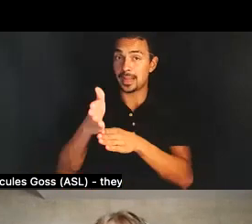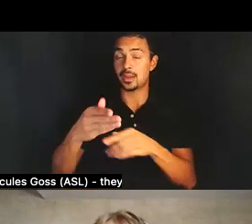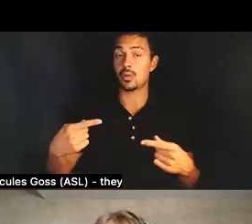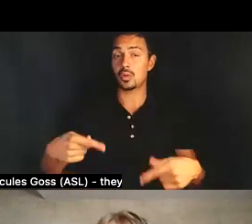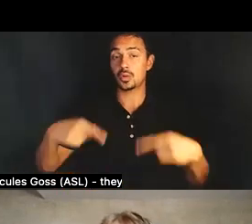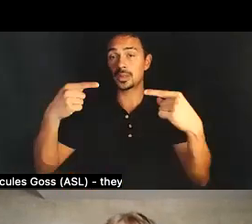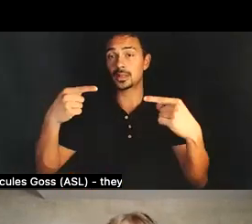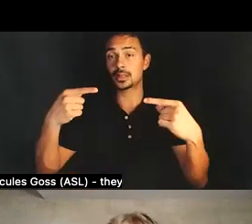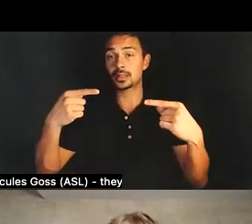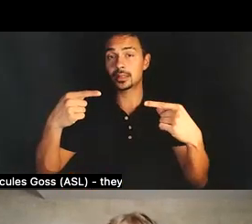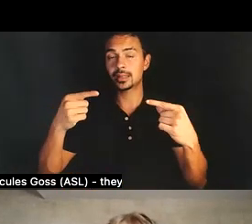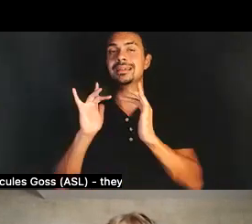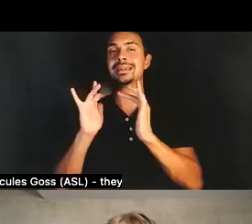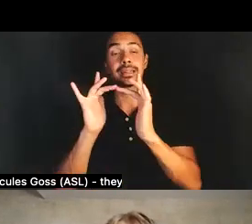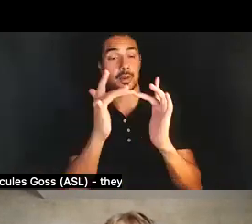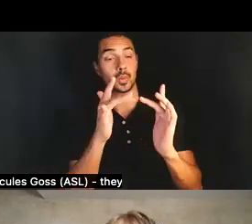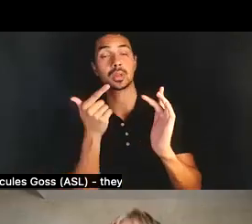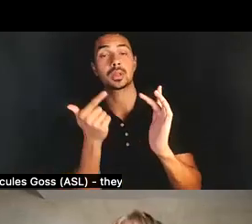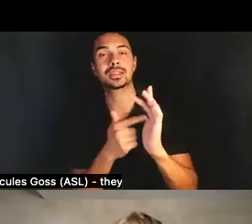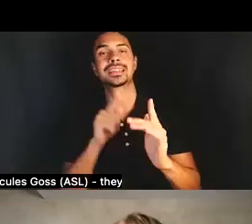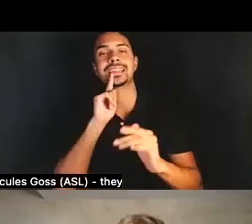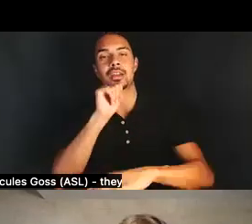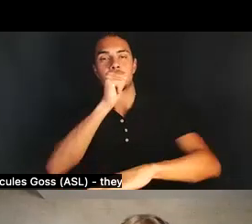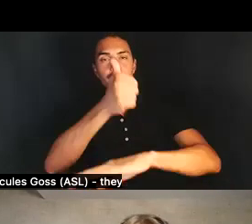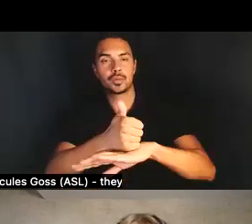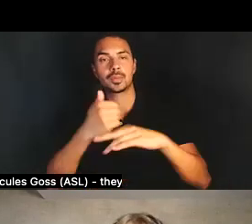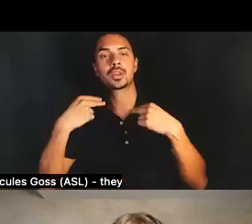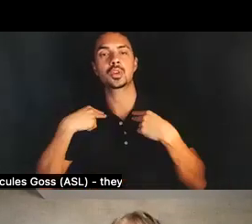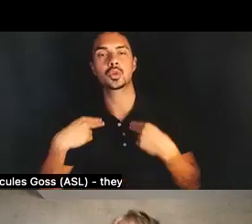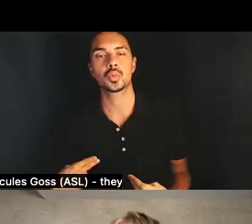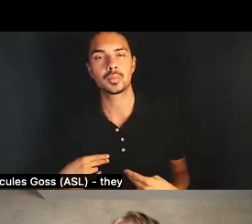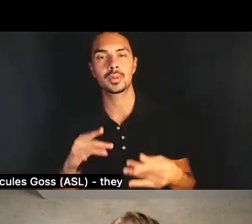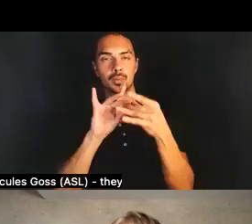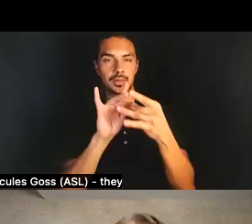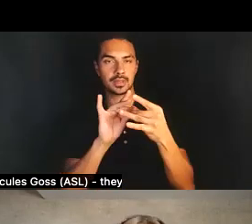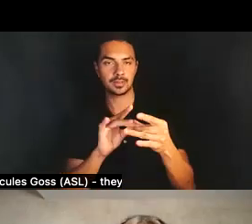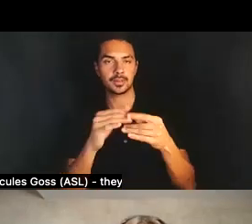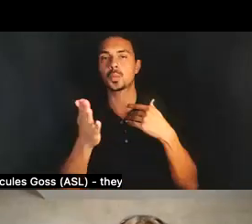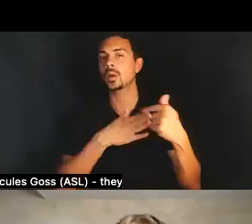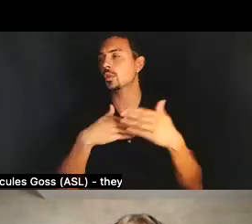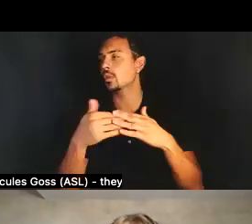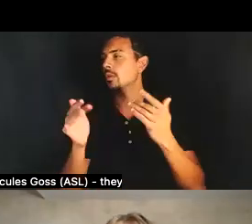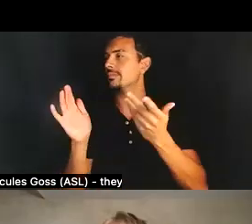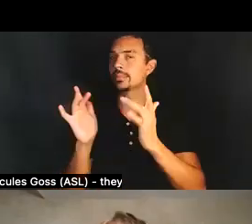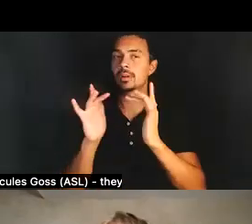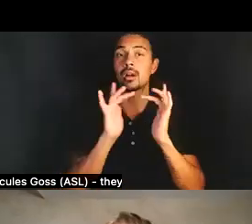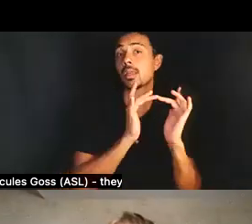is that at heart, networking is about forming genuine relationships. Whether online, or off-line.